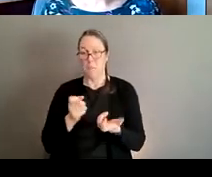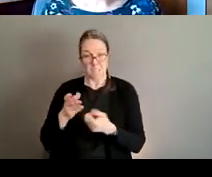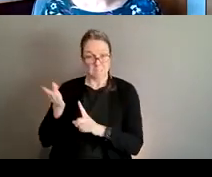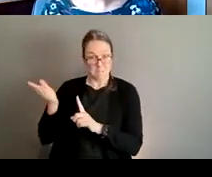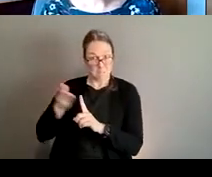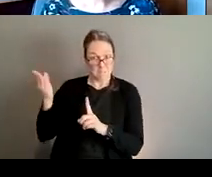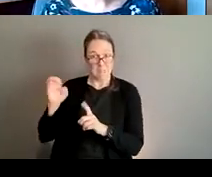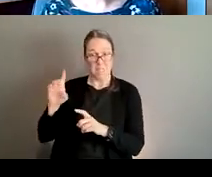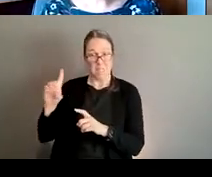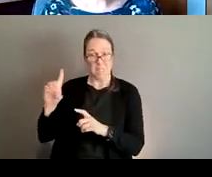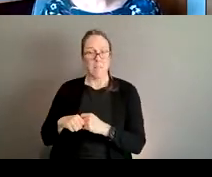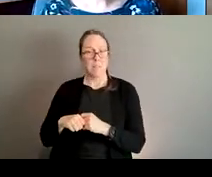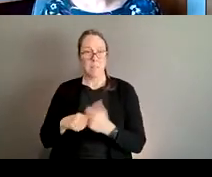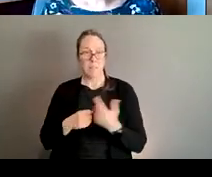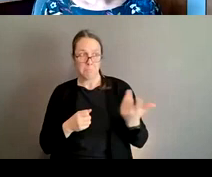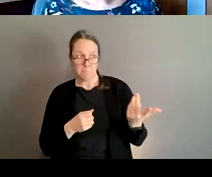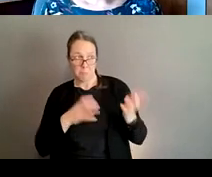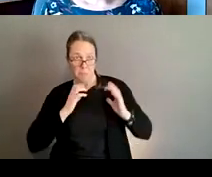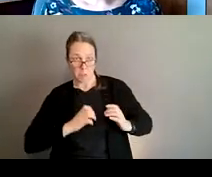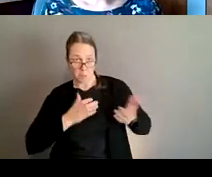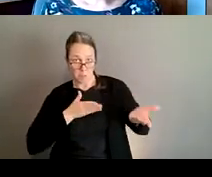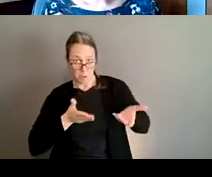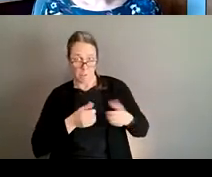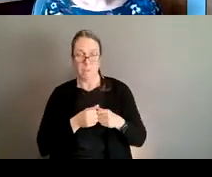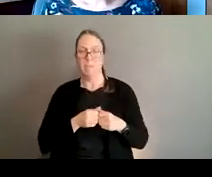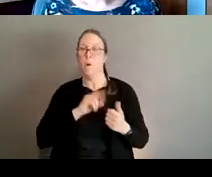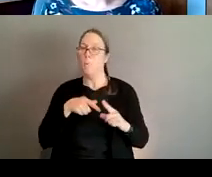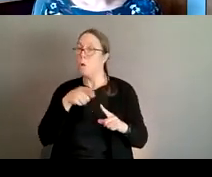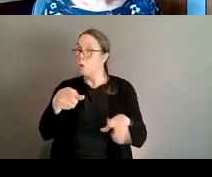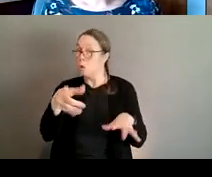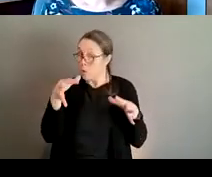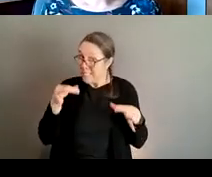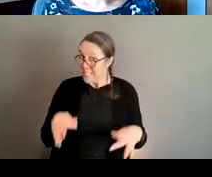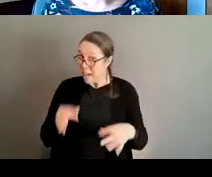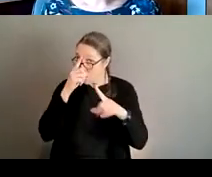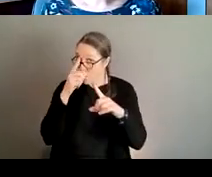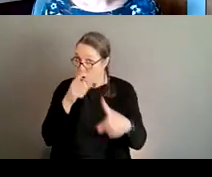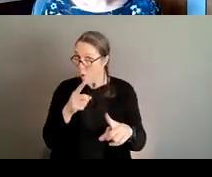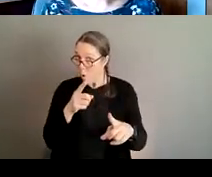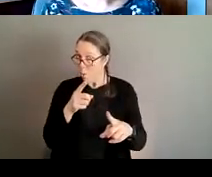it customer service? When you decide what your goals and takeaways are for your session